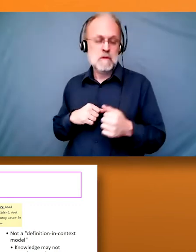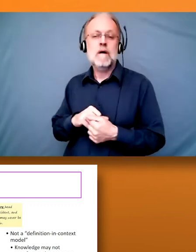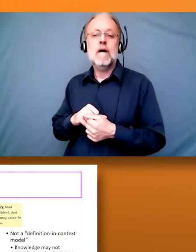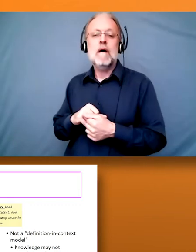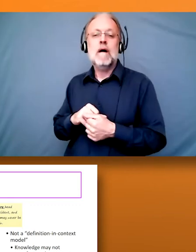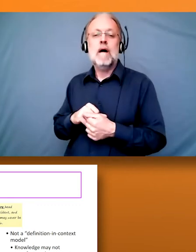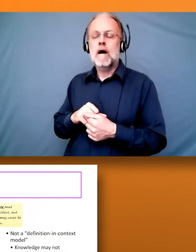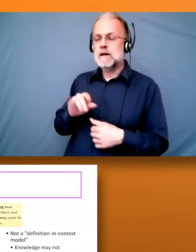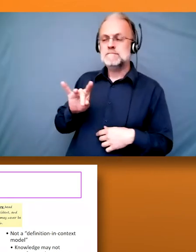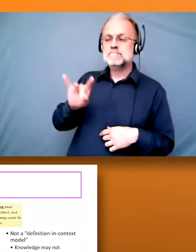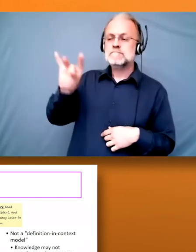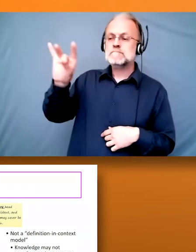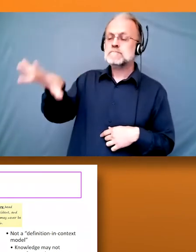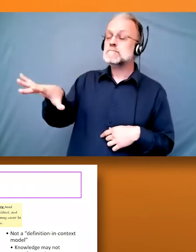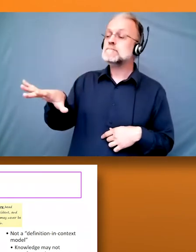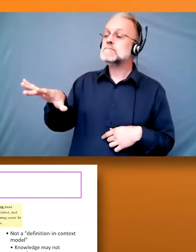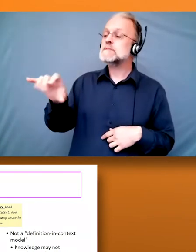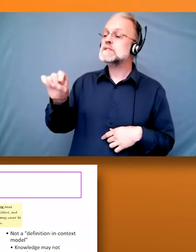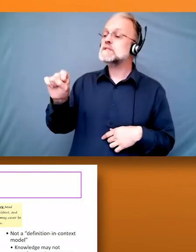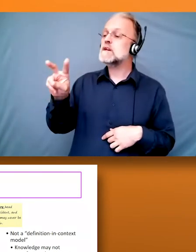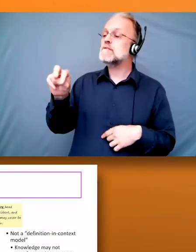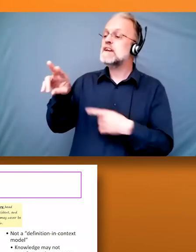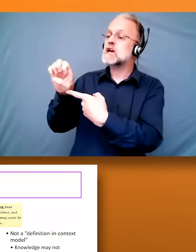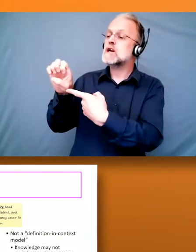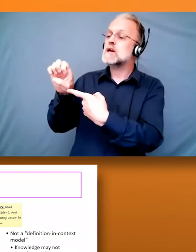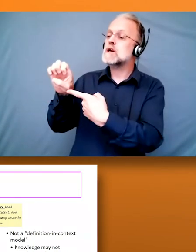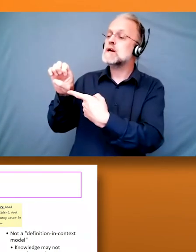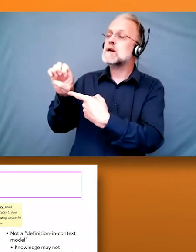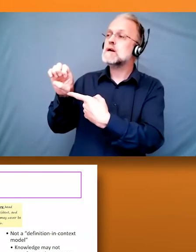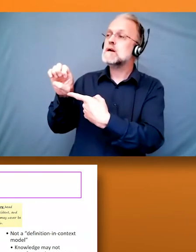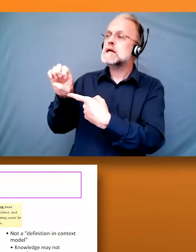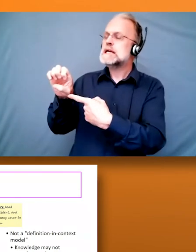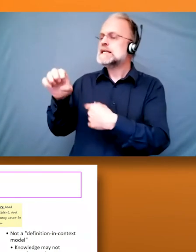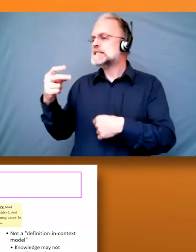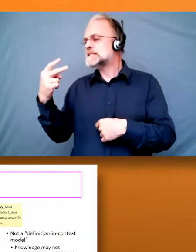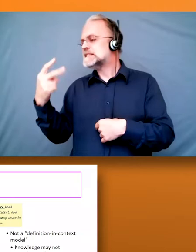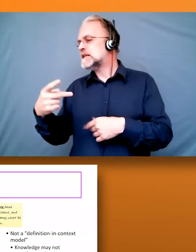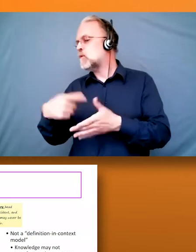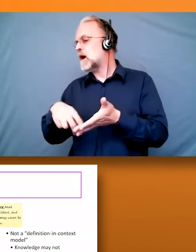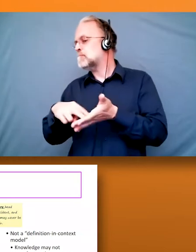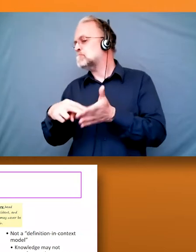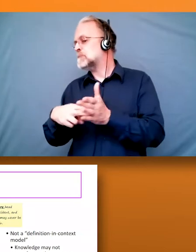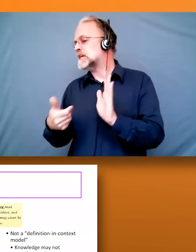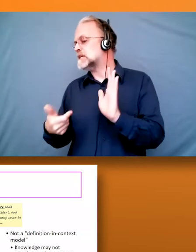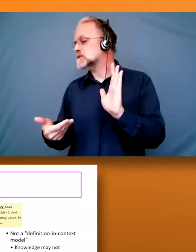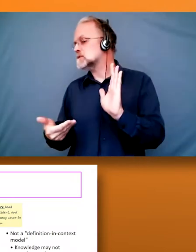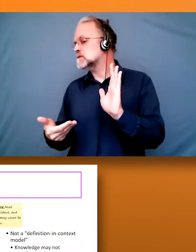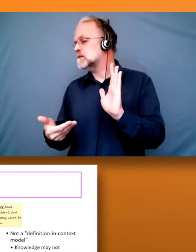and the way that we help them kind of see what is that-- what severe means